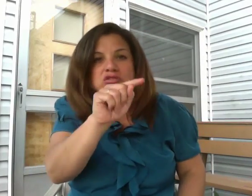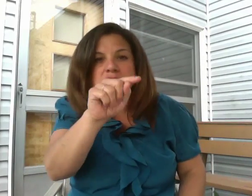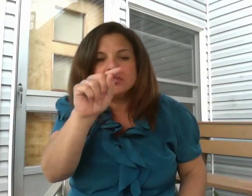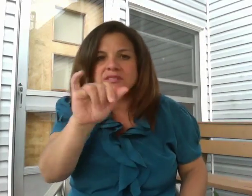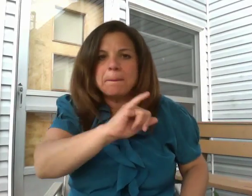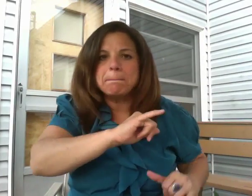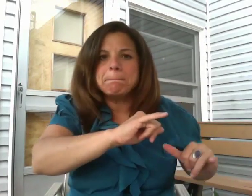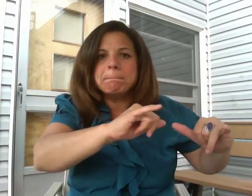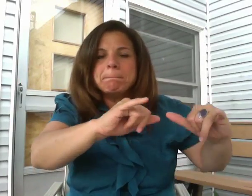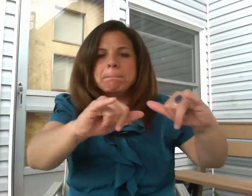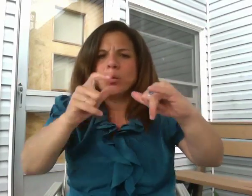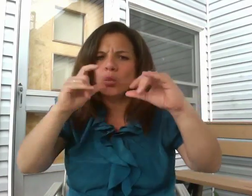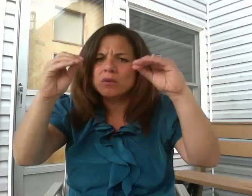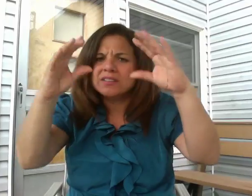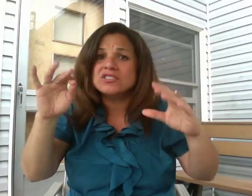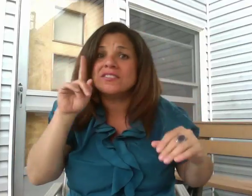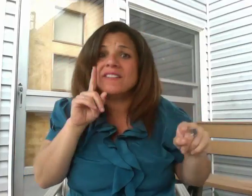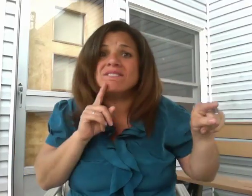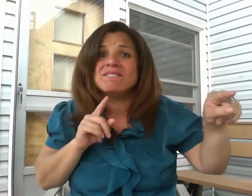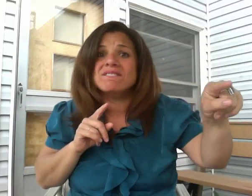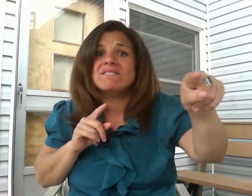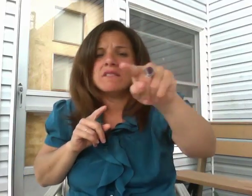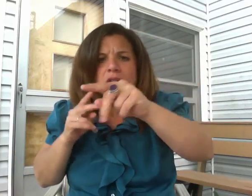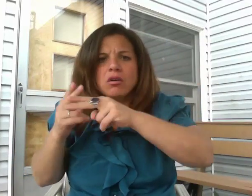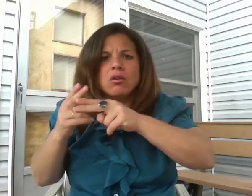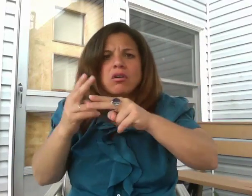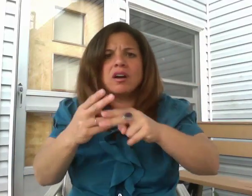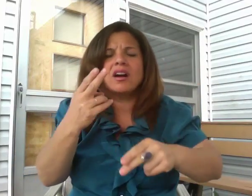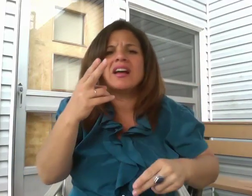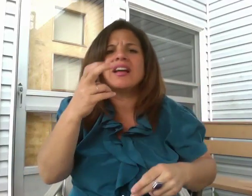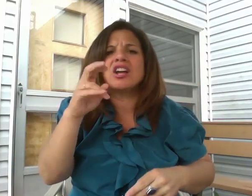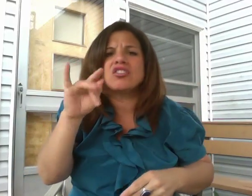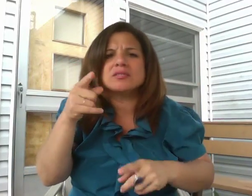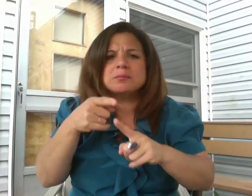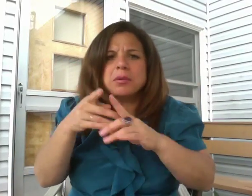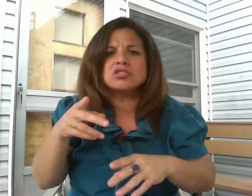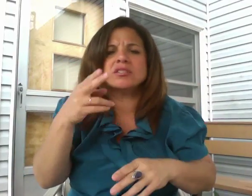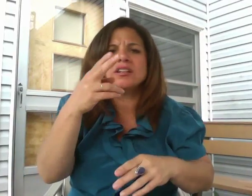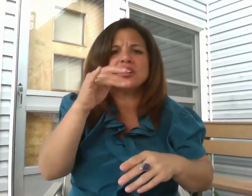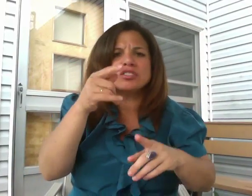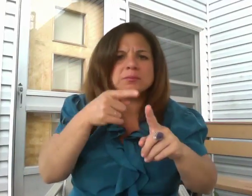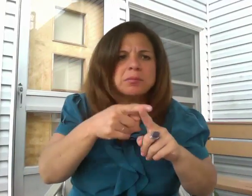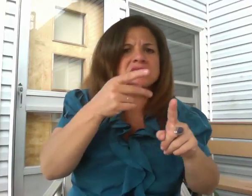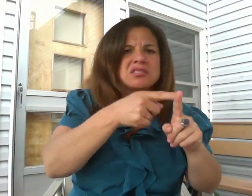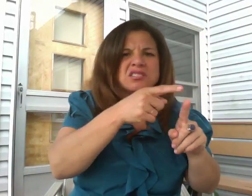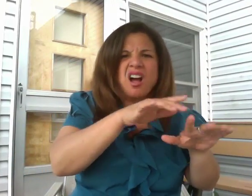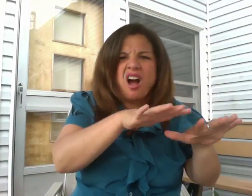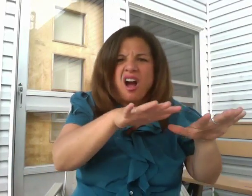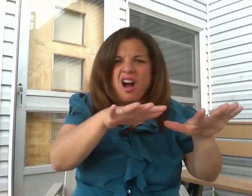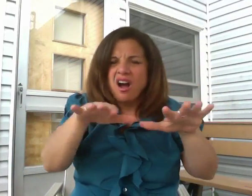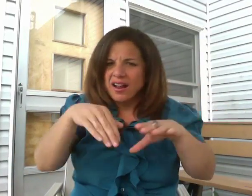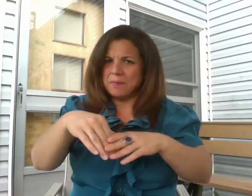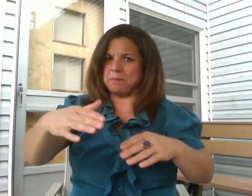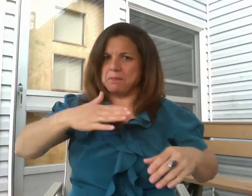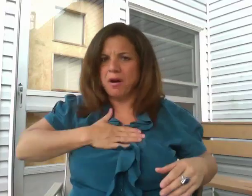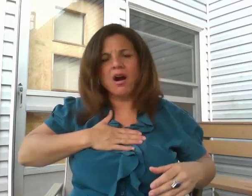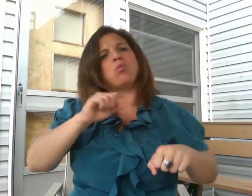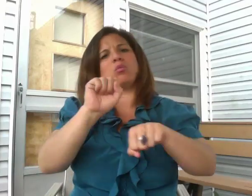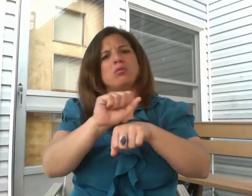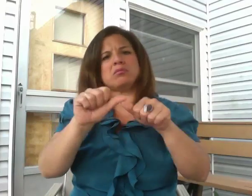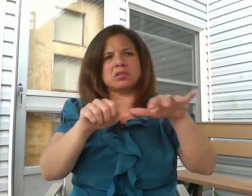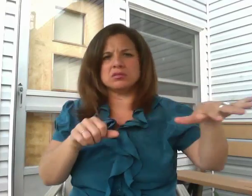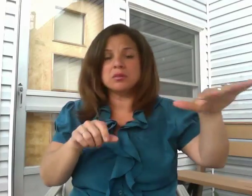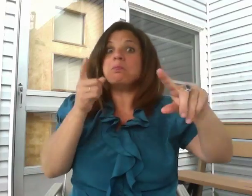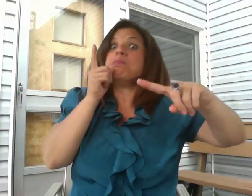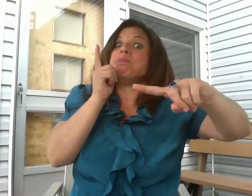other sources, it applied the same to other teachers of the Deaf that they were also called hearing specialists in my workplace.